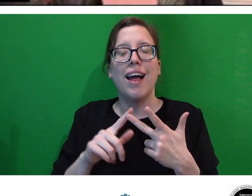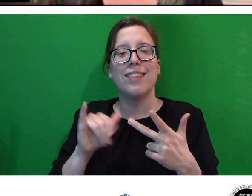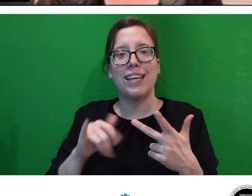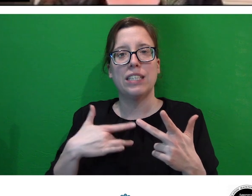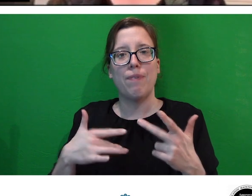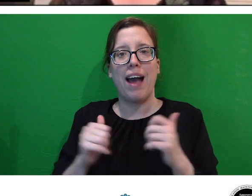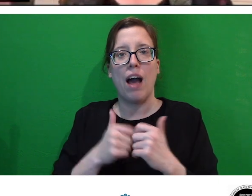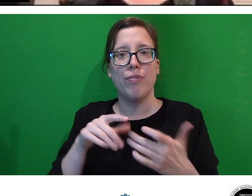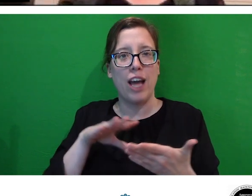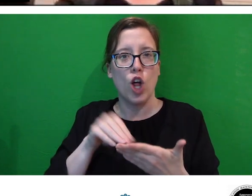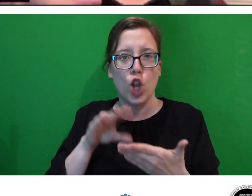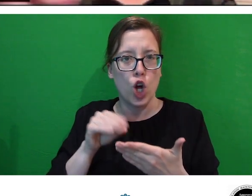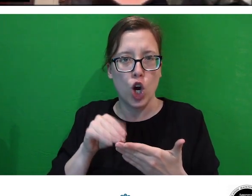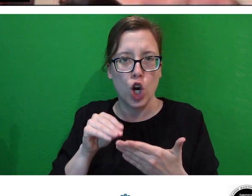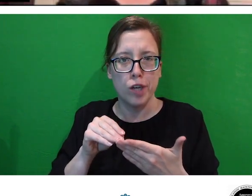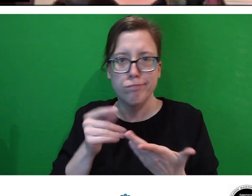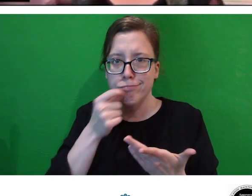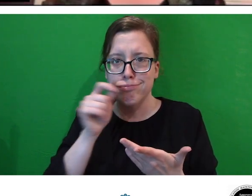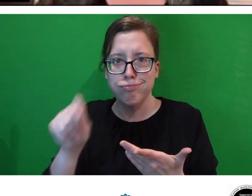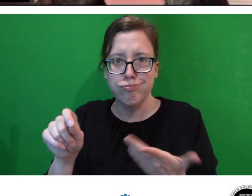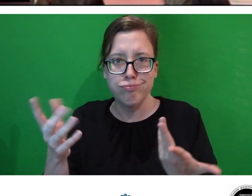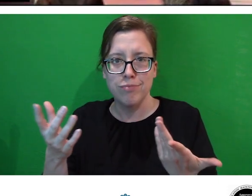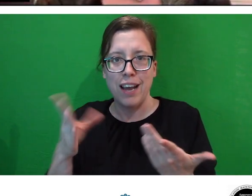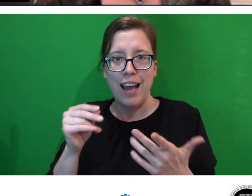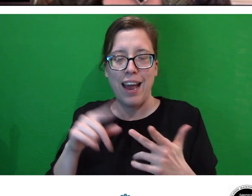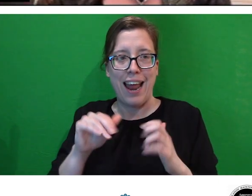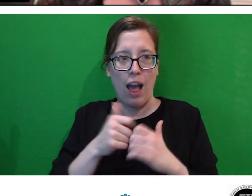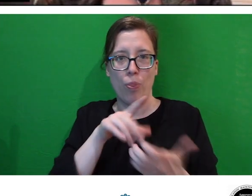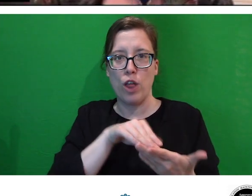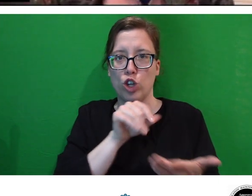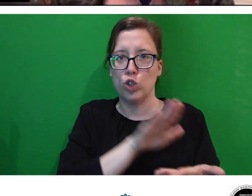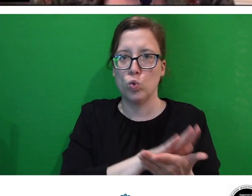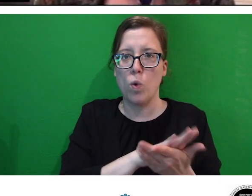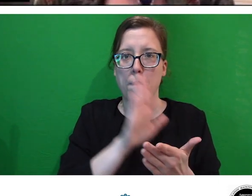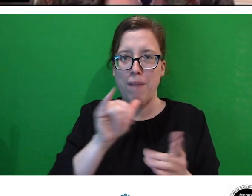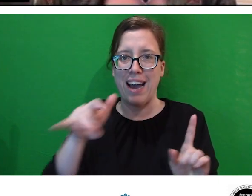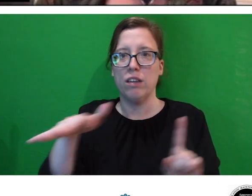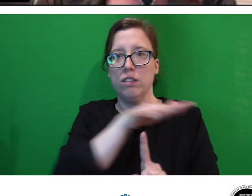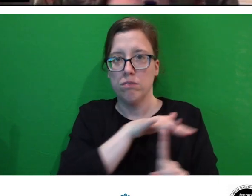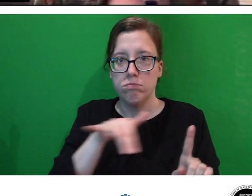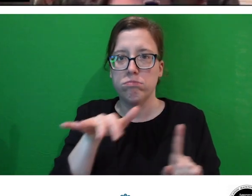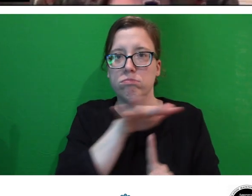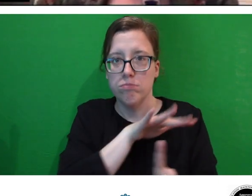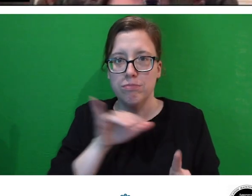Because sensory information is constantly flowing. And that's the way kids learn most of what